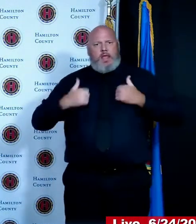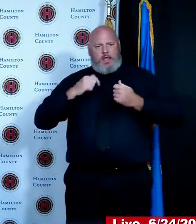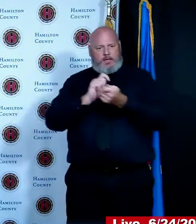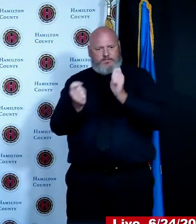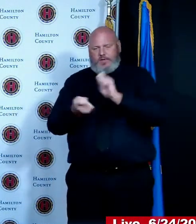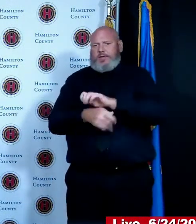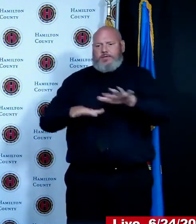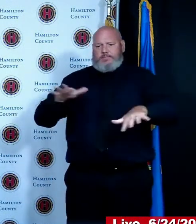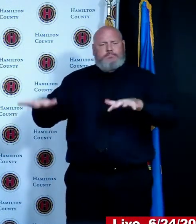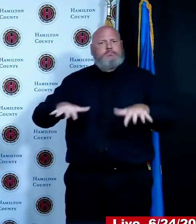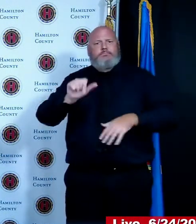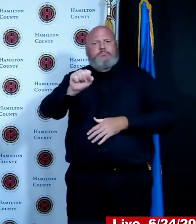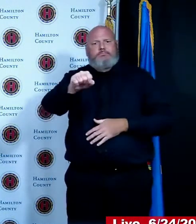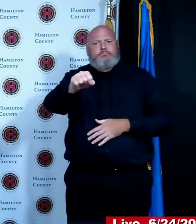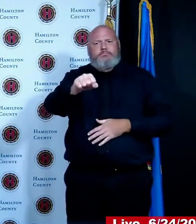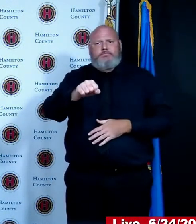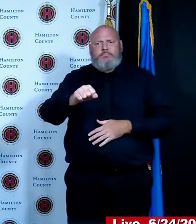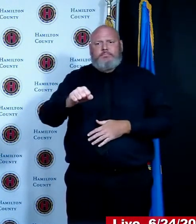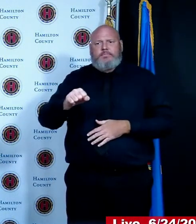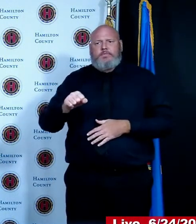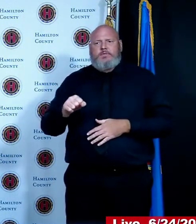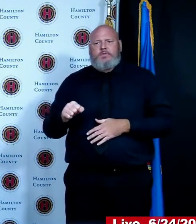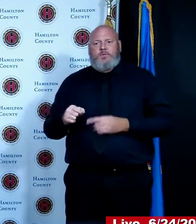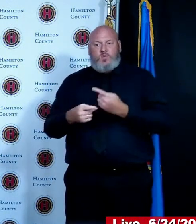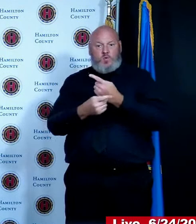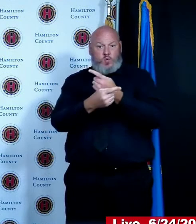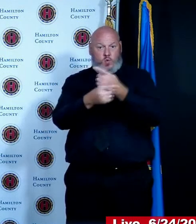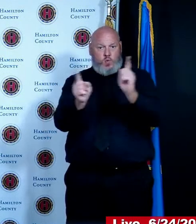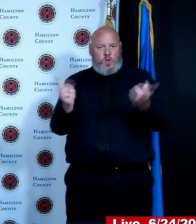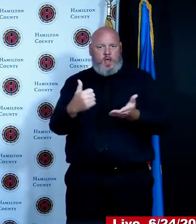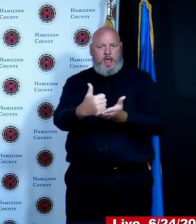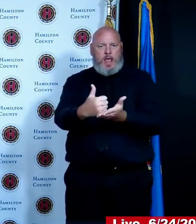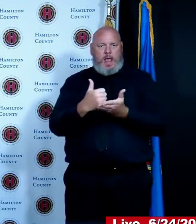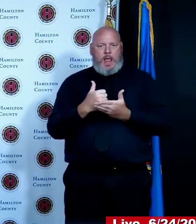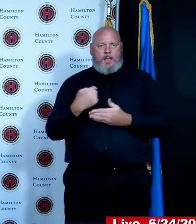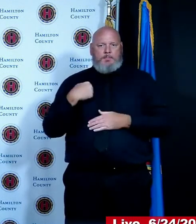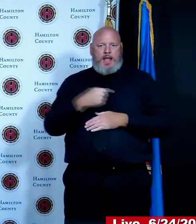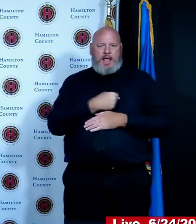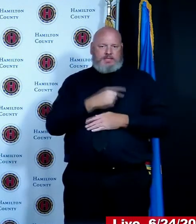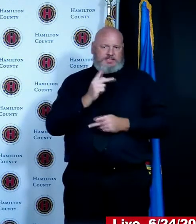net in our region's hospitals we have built up those stockpiles of PPE we have